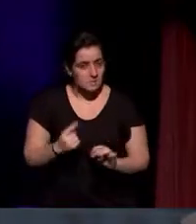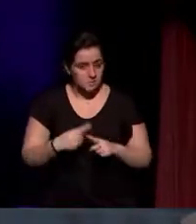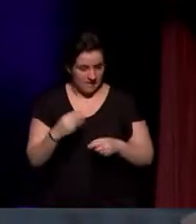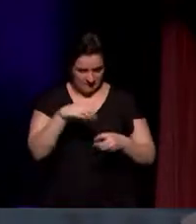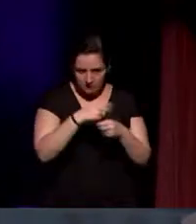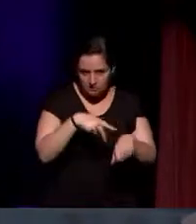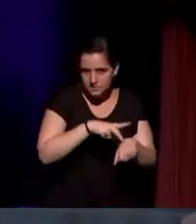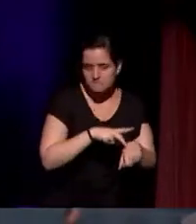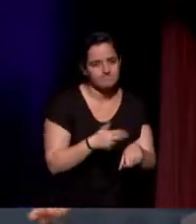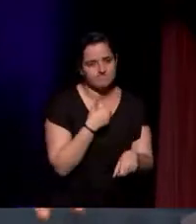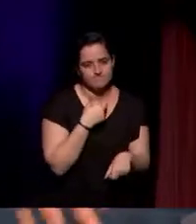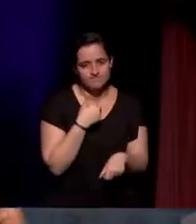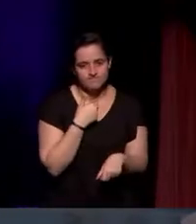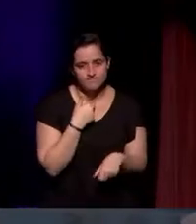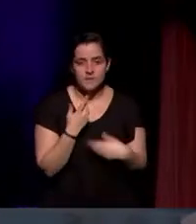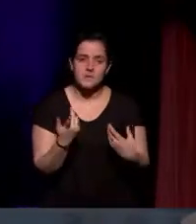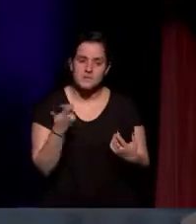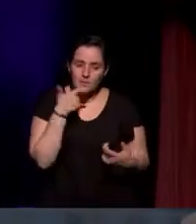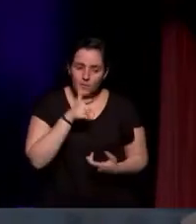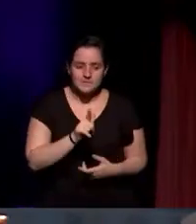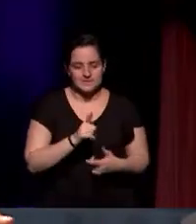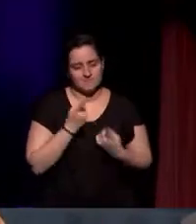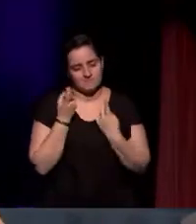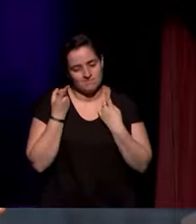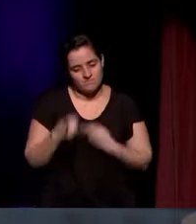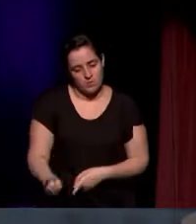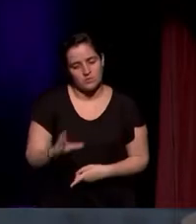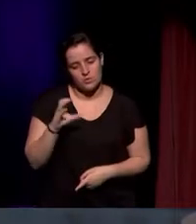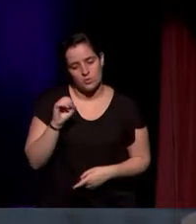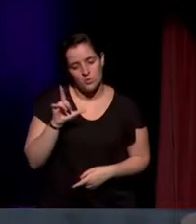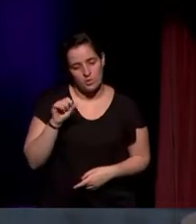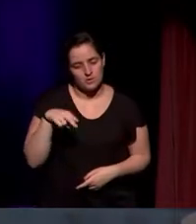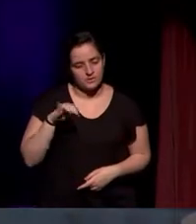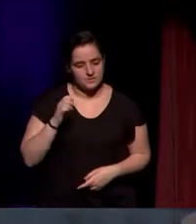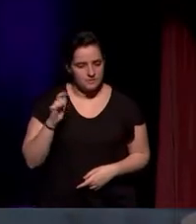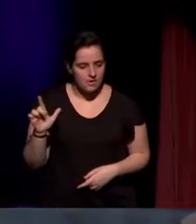to be able to fight against the colonial Portuguese fascism.